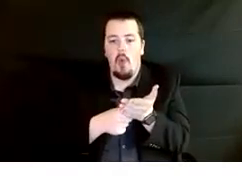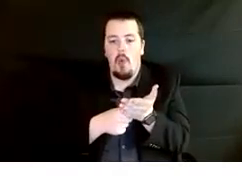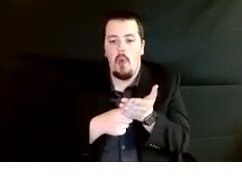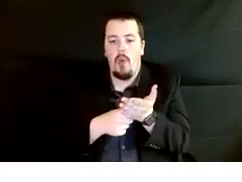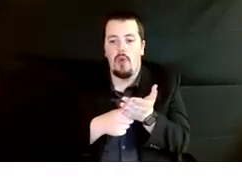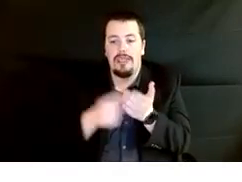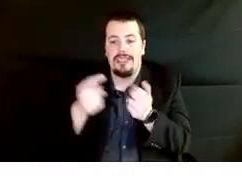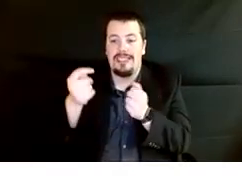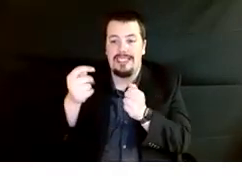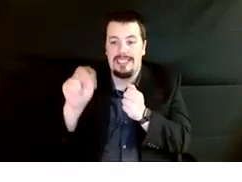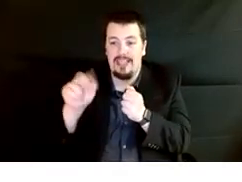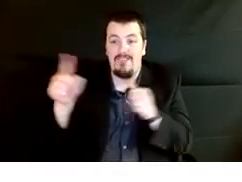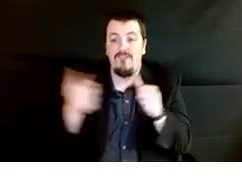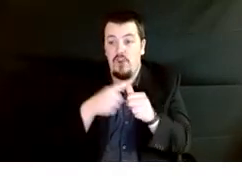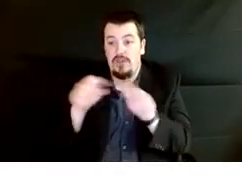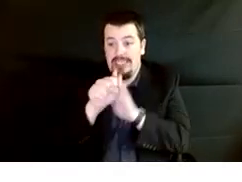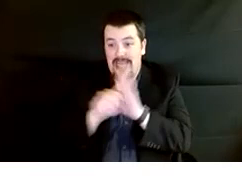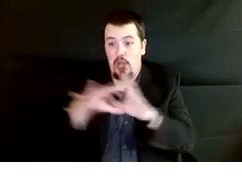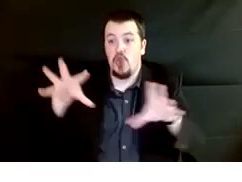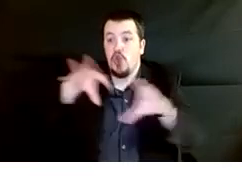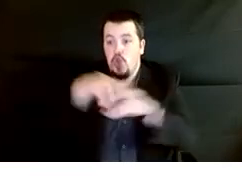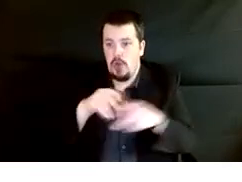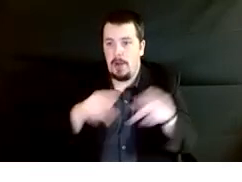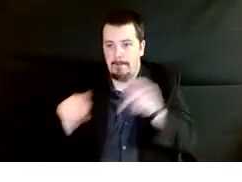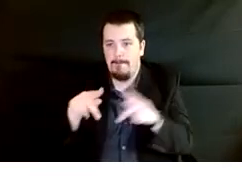was the first state to include people with developmental disabilities who can't live alone